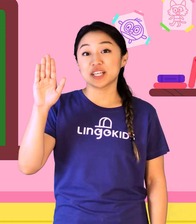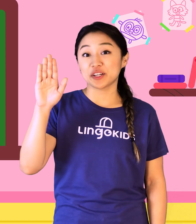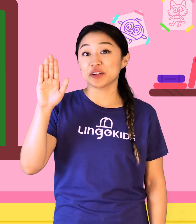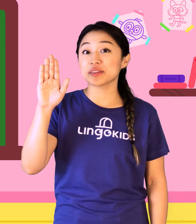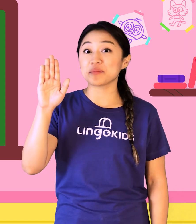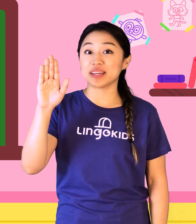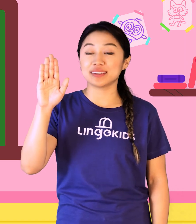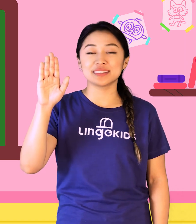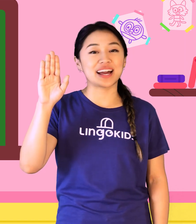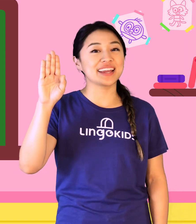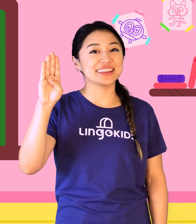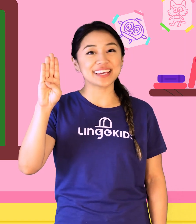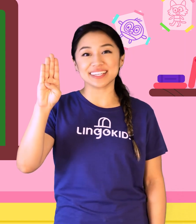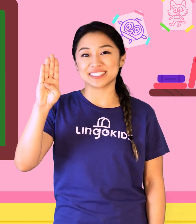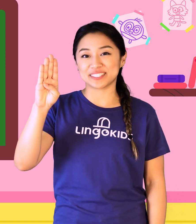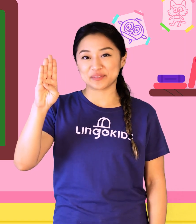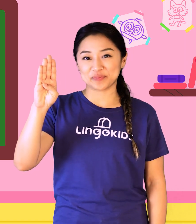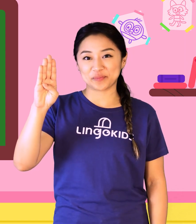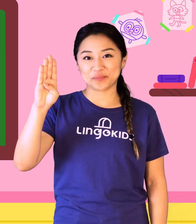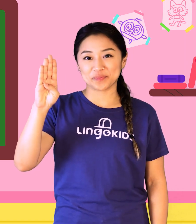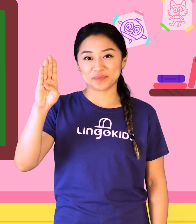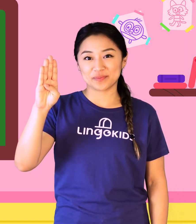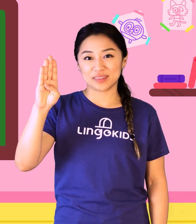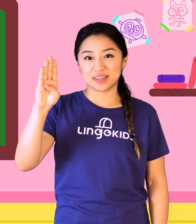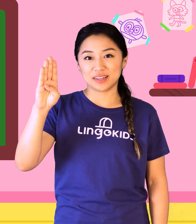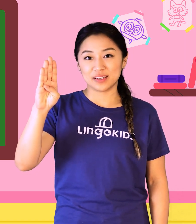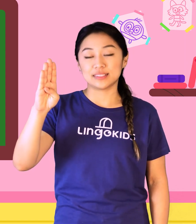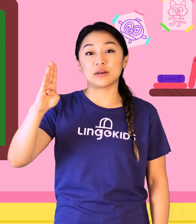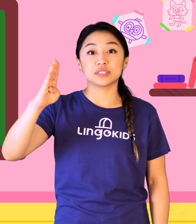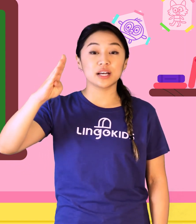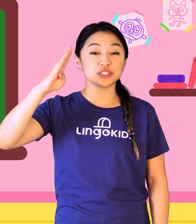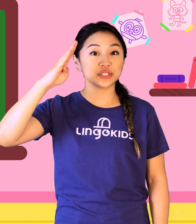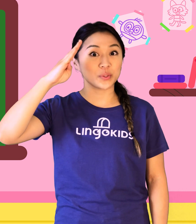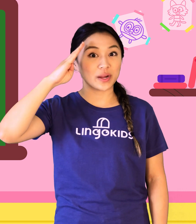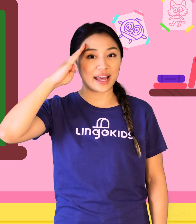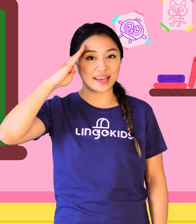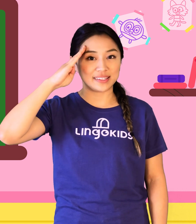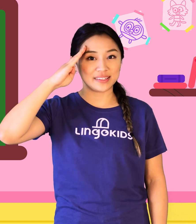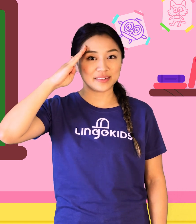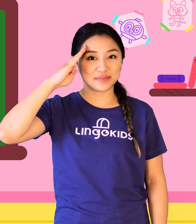Tuck your thumb in like this. Now touch your head.